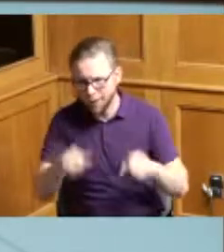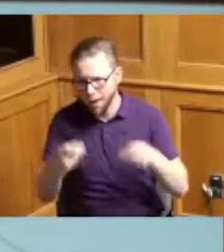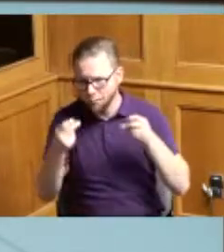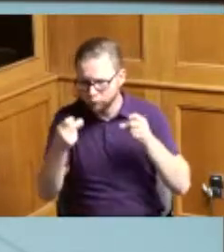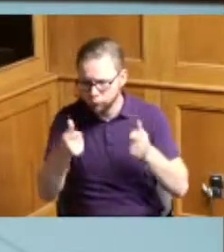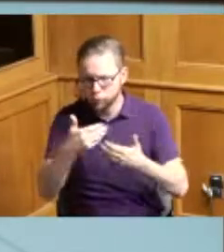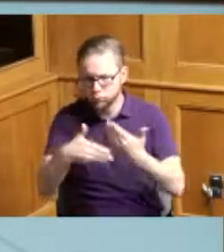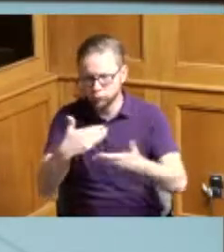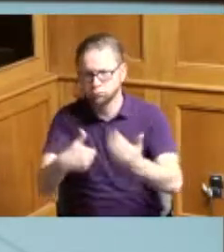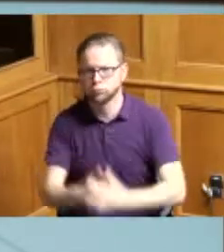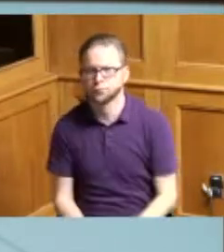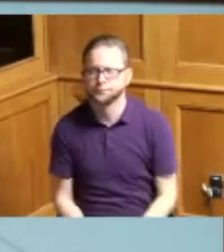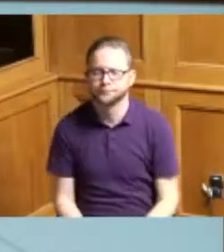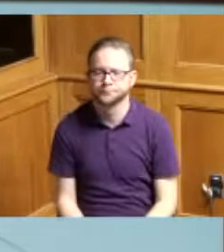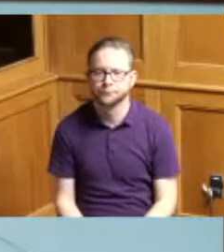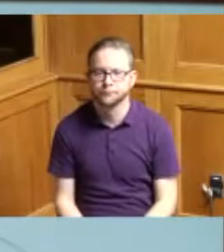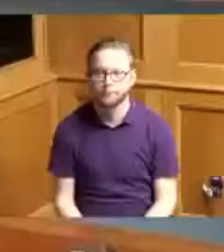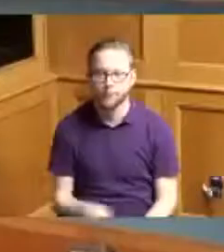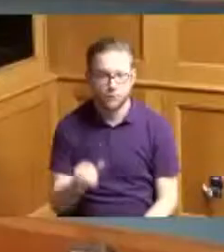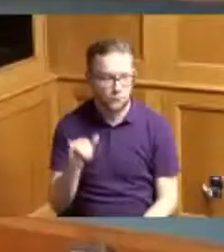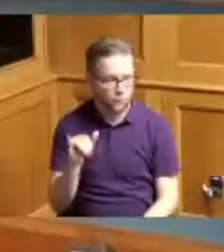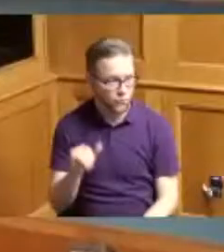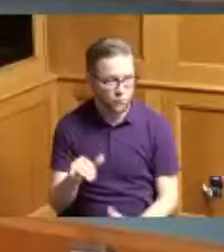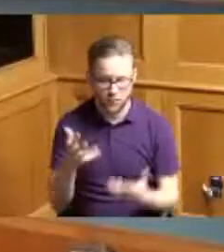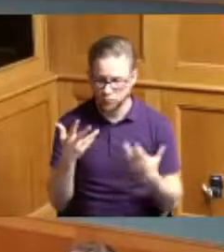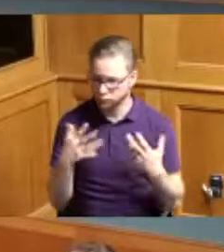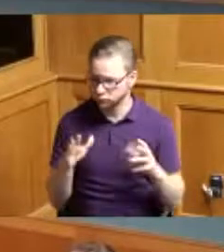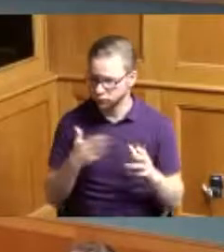that is my presentation I'm happy to answer any questions that you guys might have about it